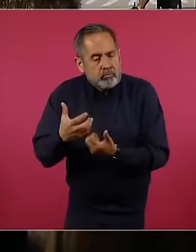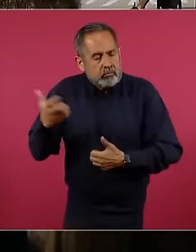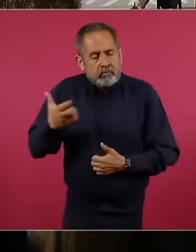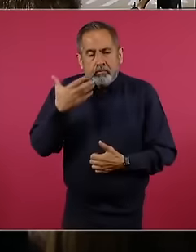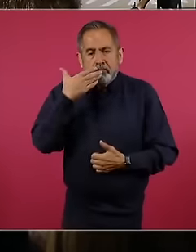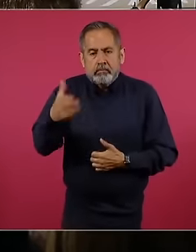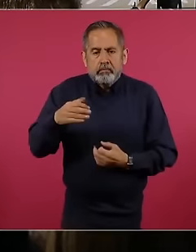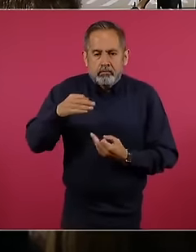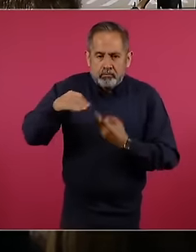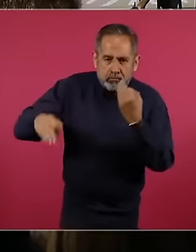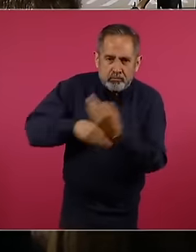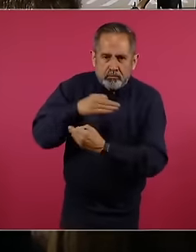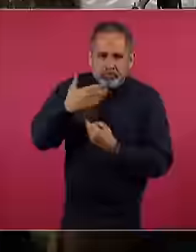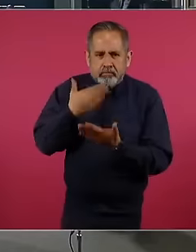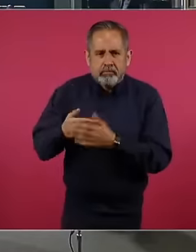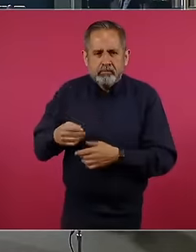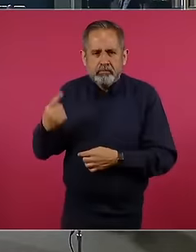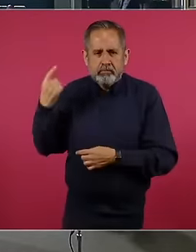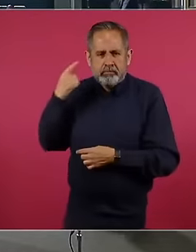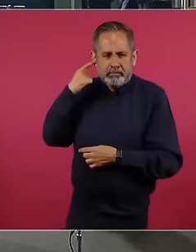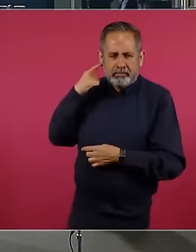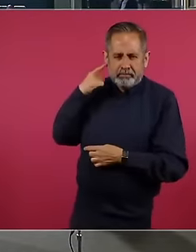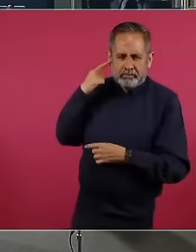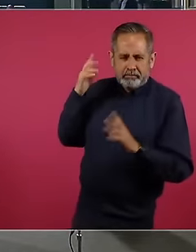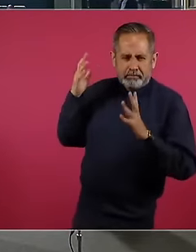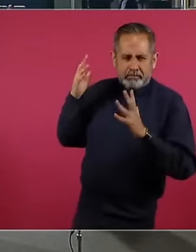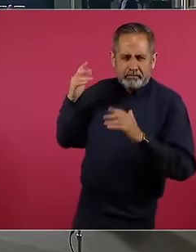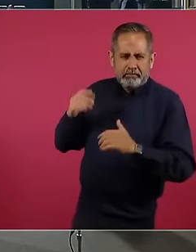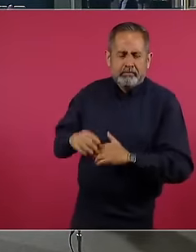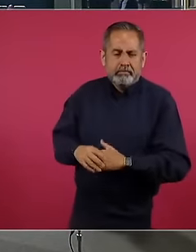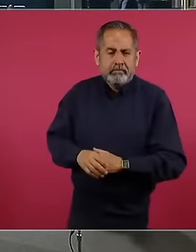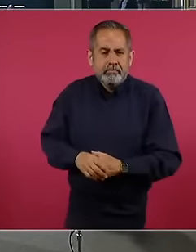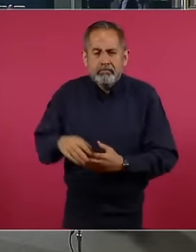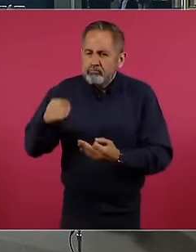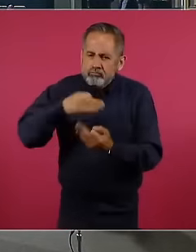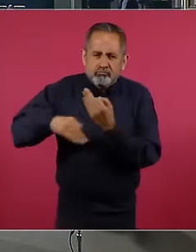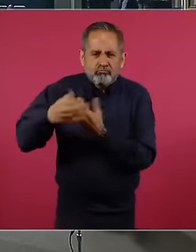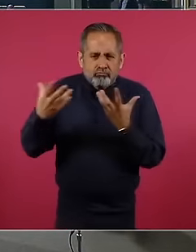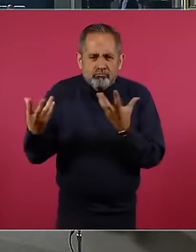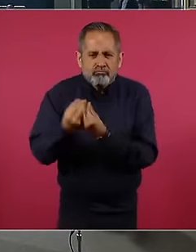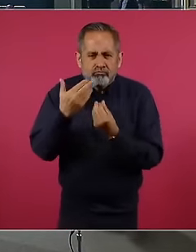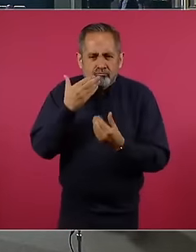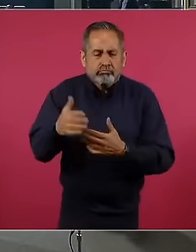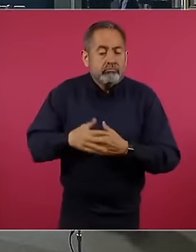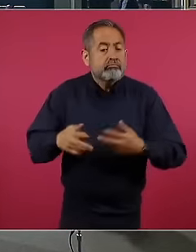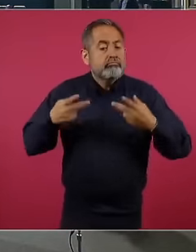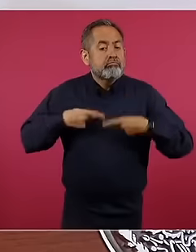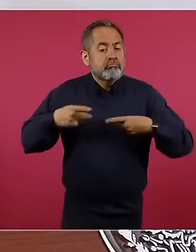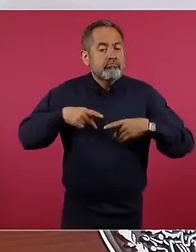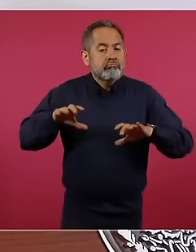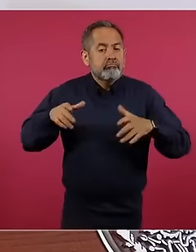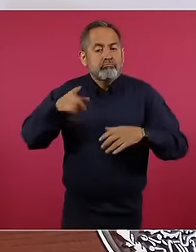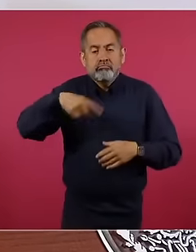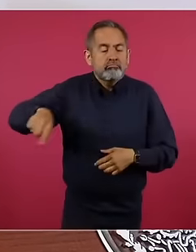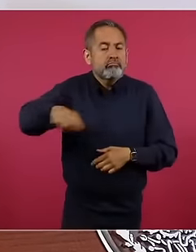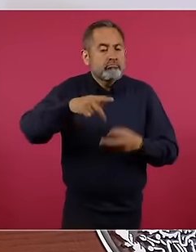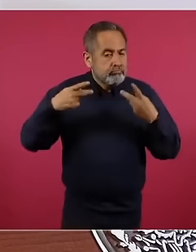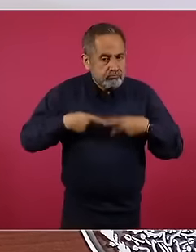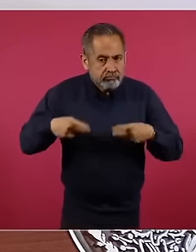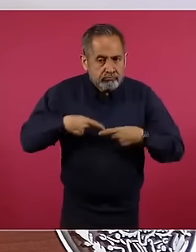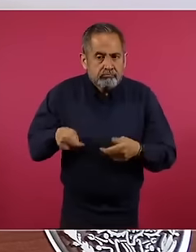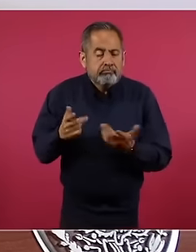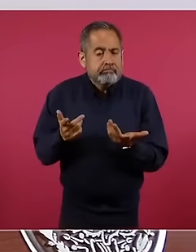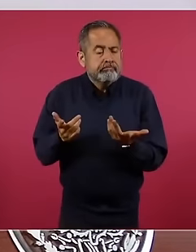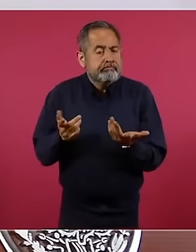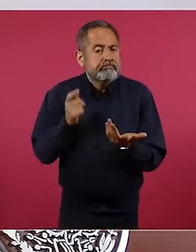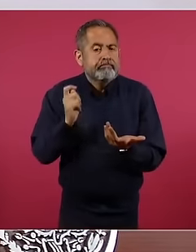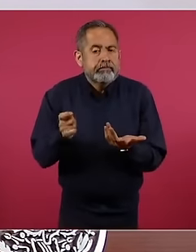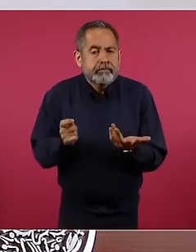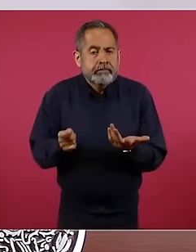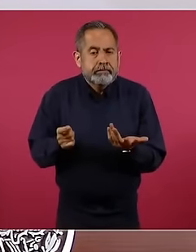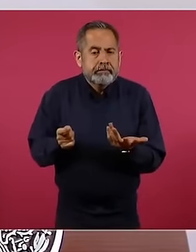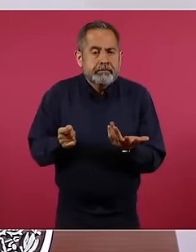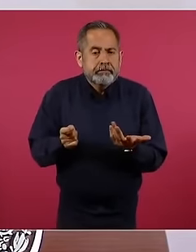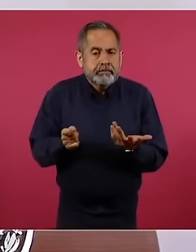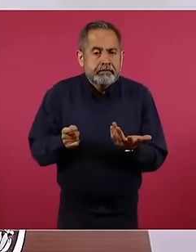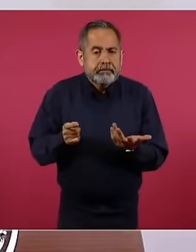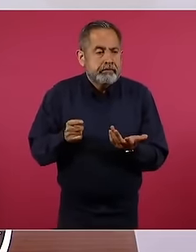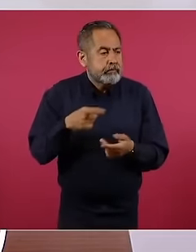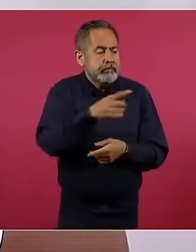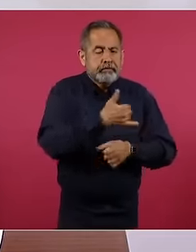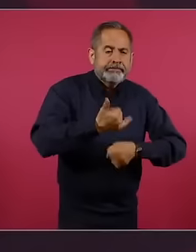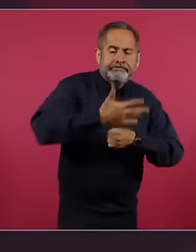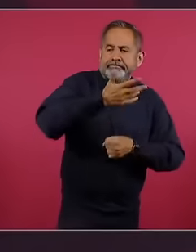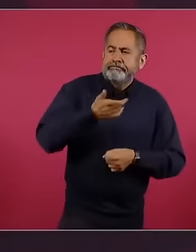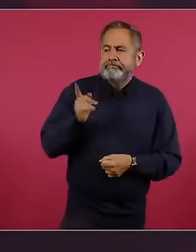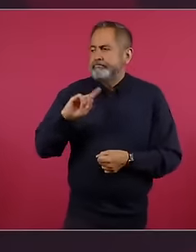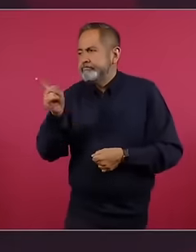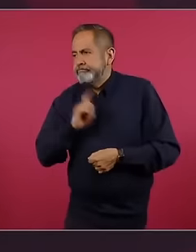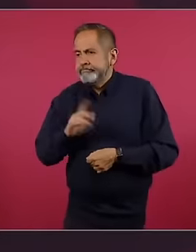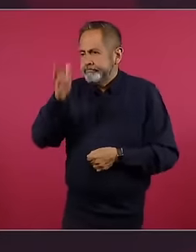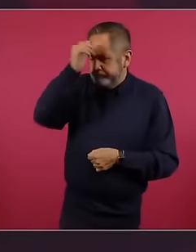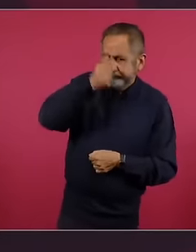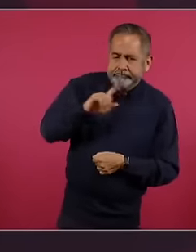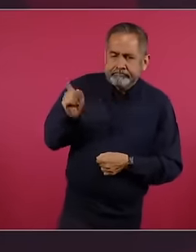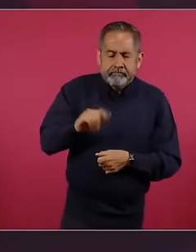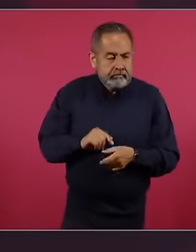everyone, everyone. The people, the people who are dissatisfied, have done very